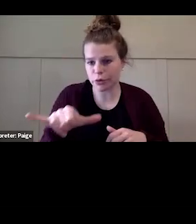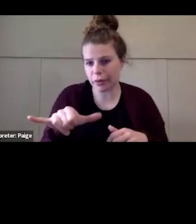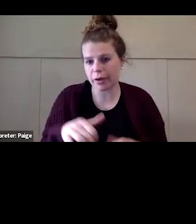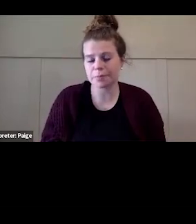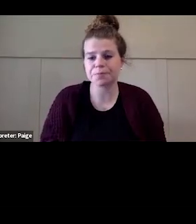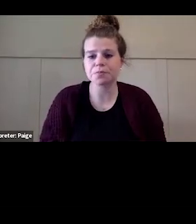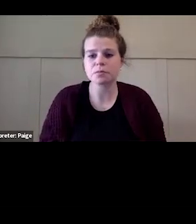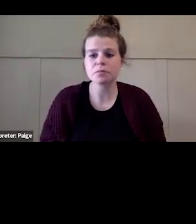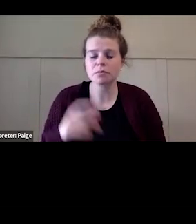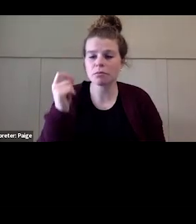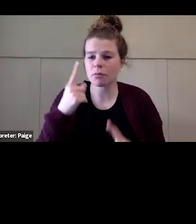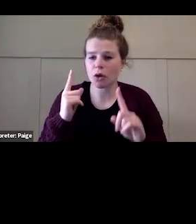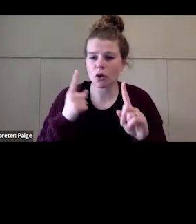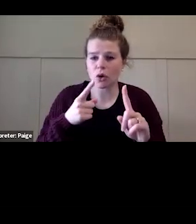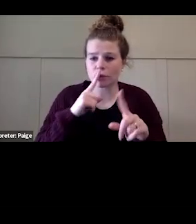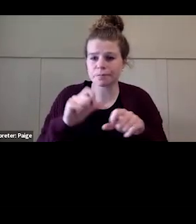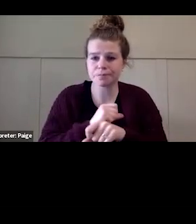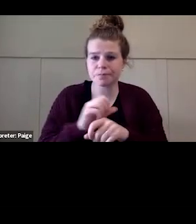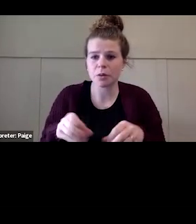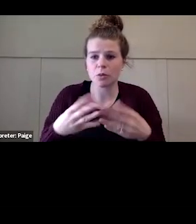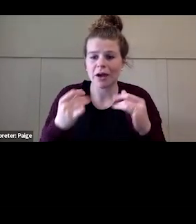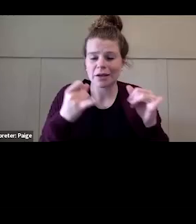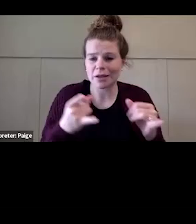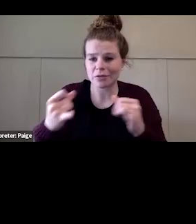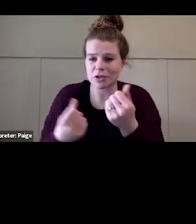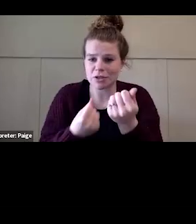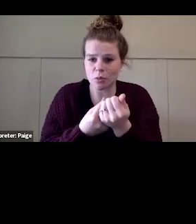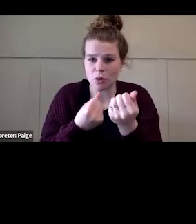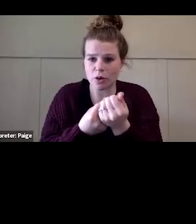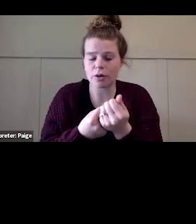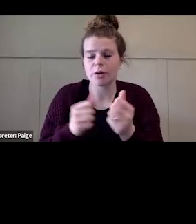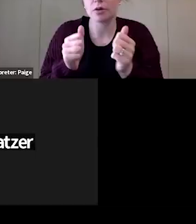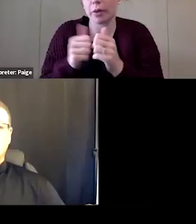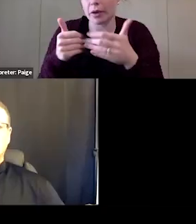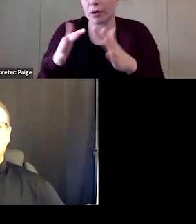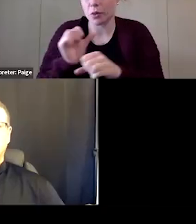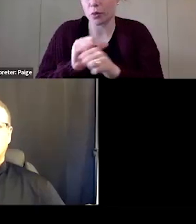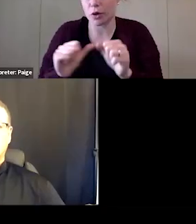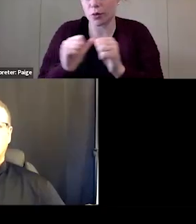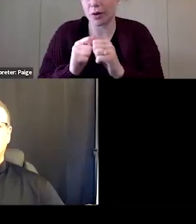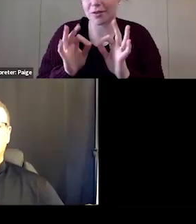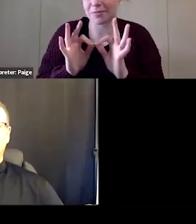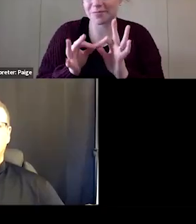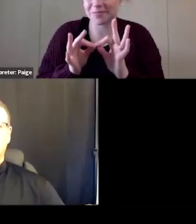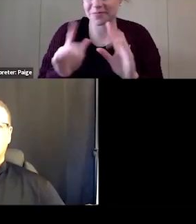The goal is truly just to provide the individualized support of the neighbors that we're working with and making sure that they get the help that they need,